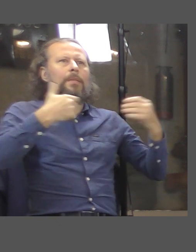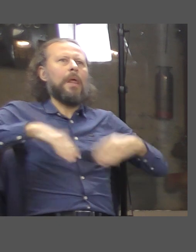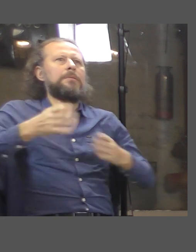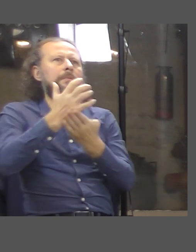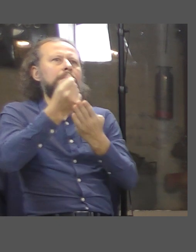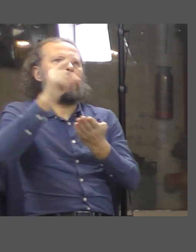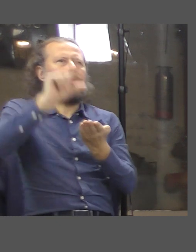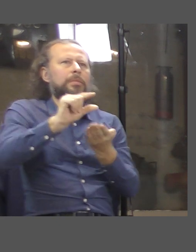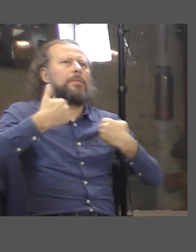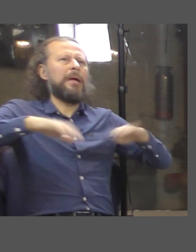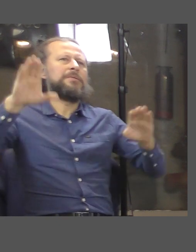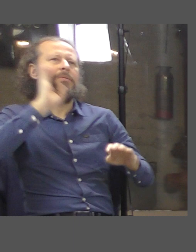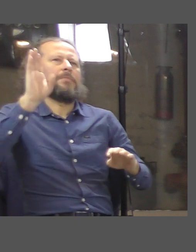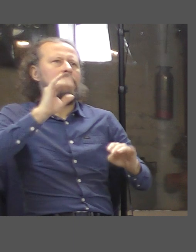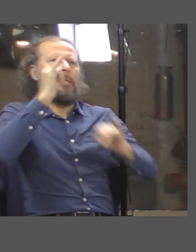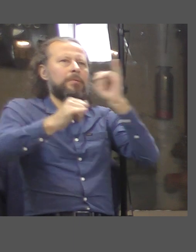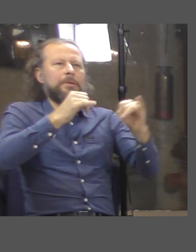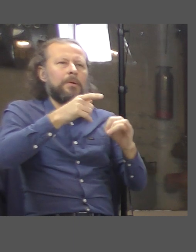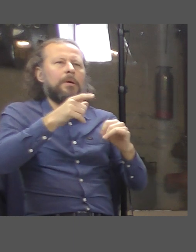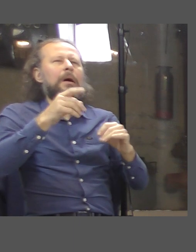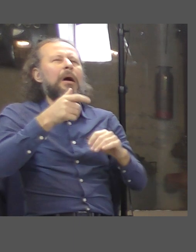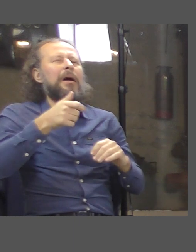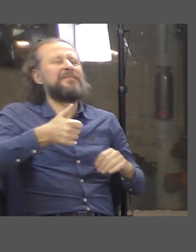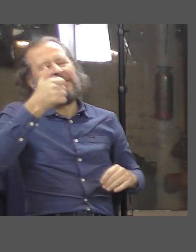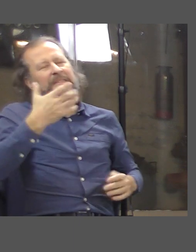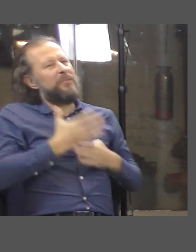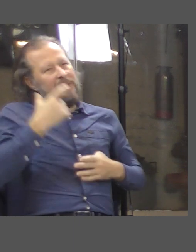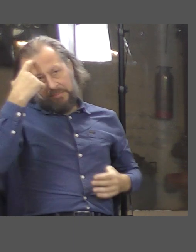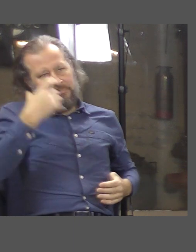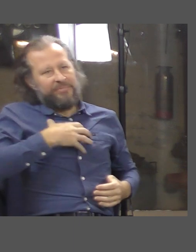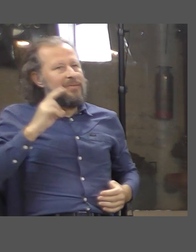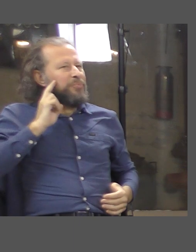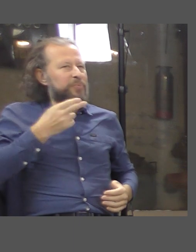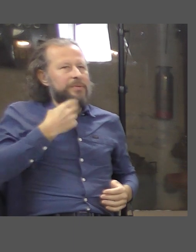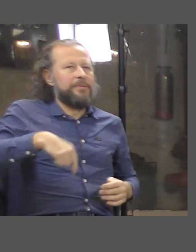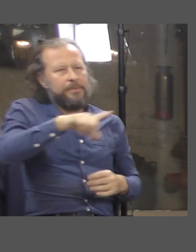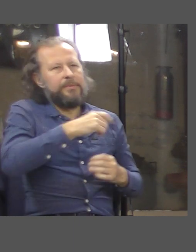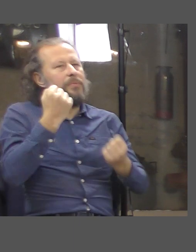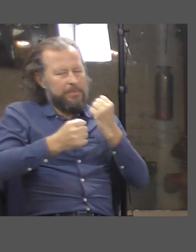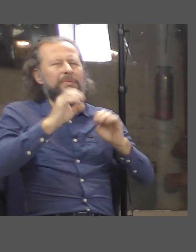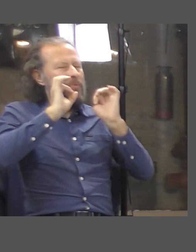And people didn't want that, to get less pay than for 8 hours.